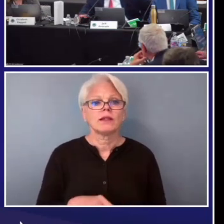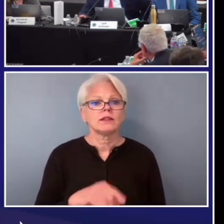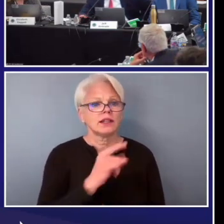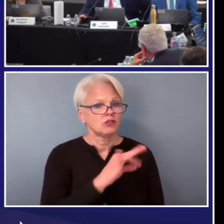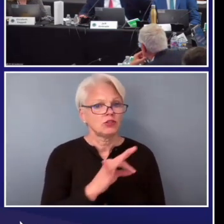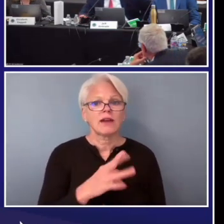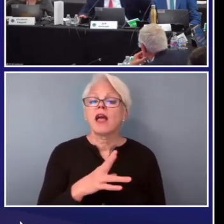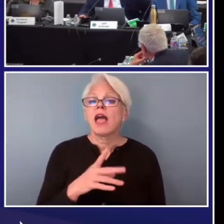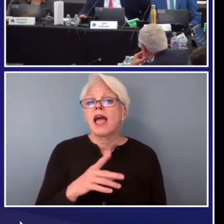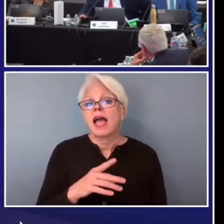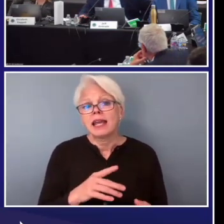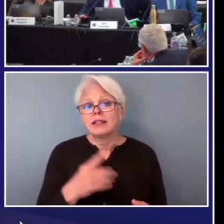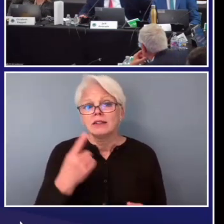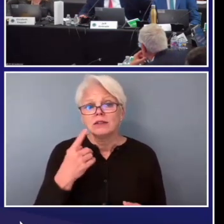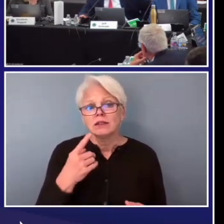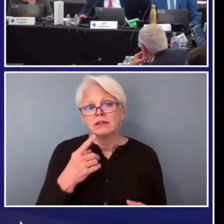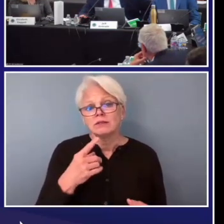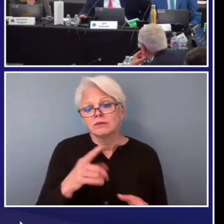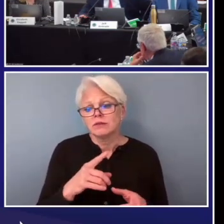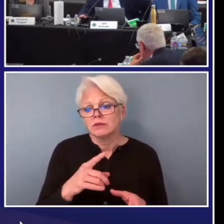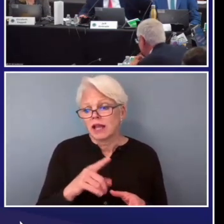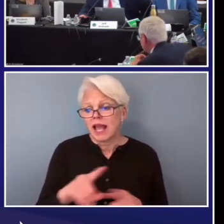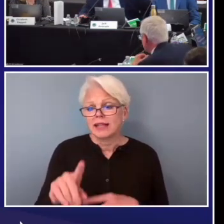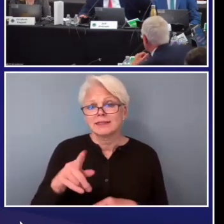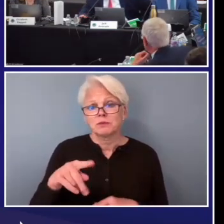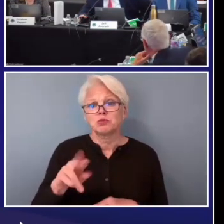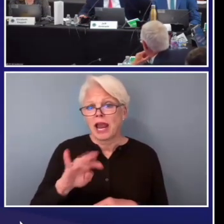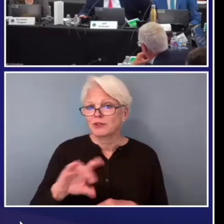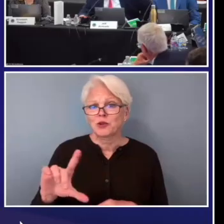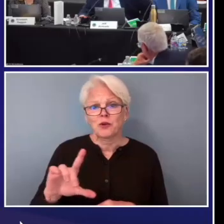wouldn't even put it on the agenda before Nasiki before they had reached that stage.